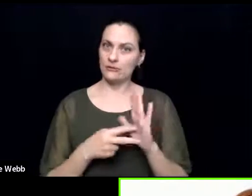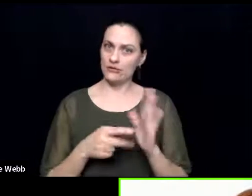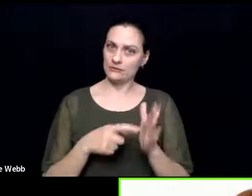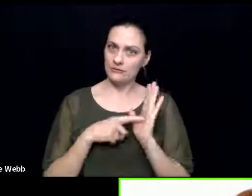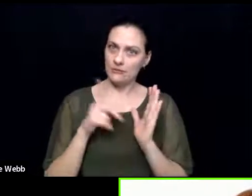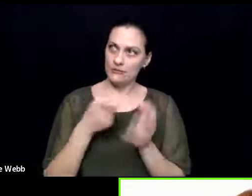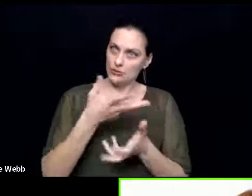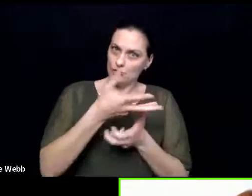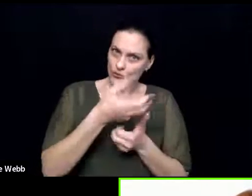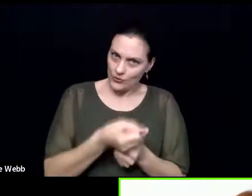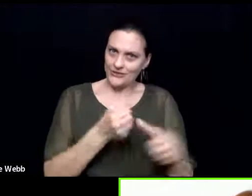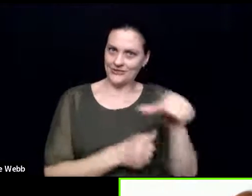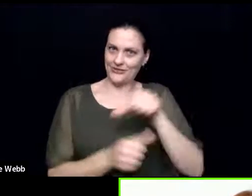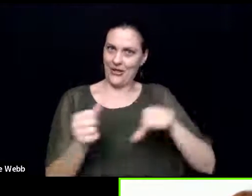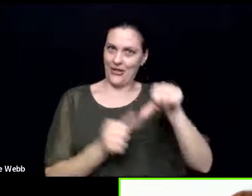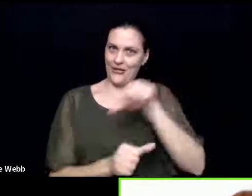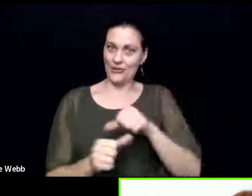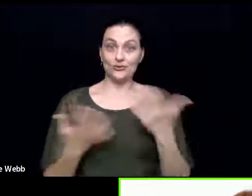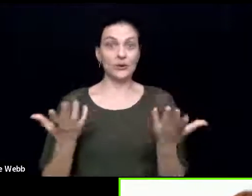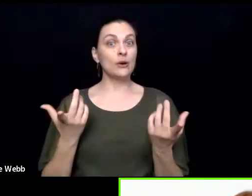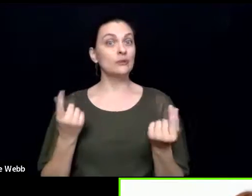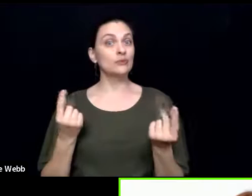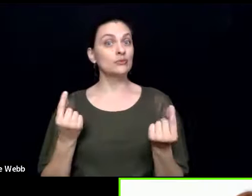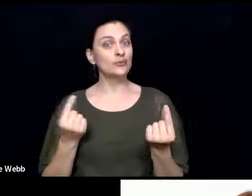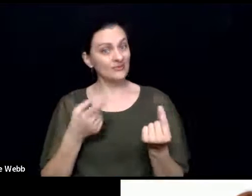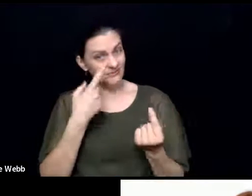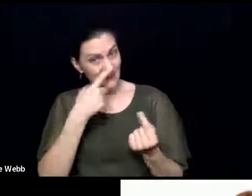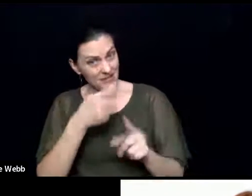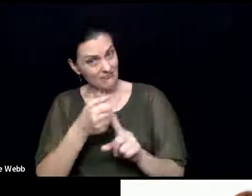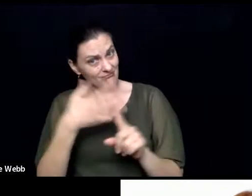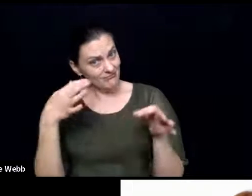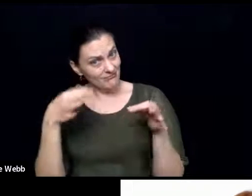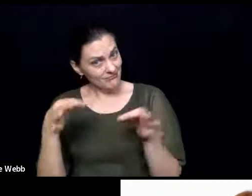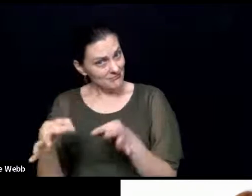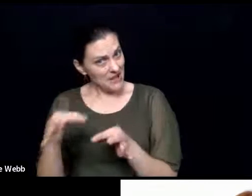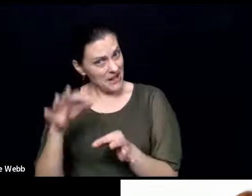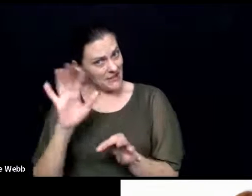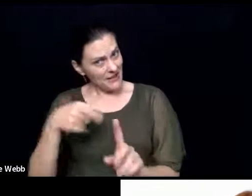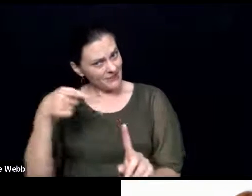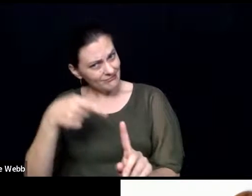that. Can you talk a little bit about trust? TERRI GIVENS: And trust requires us to be honest.